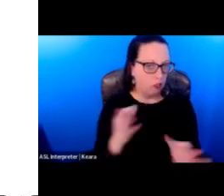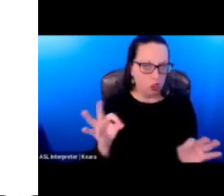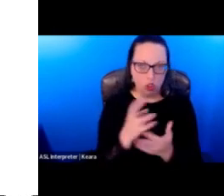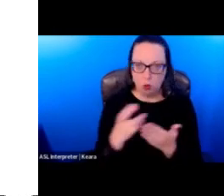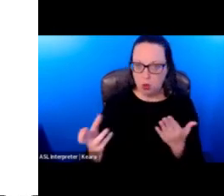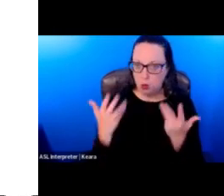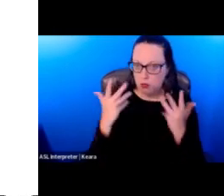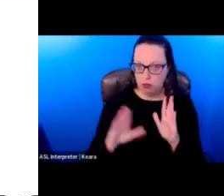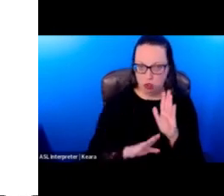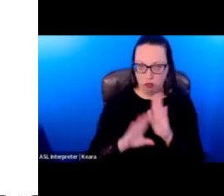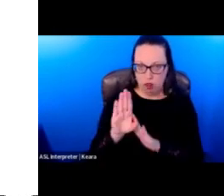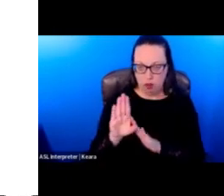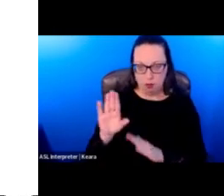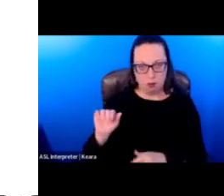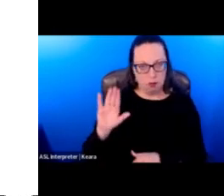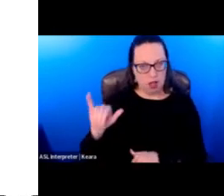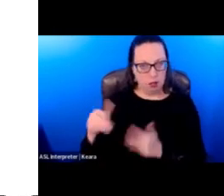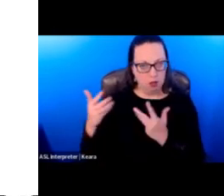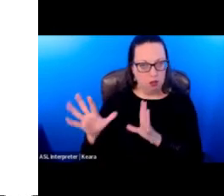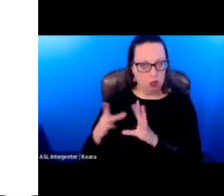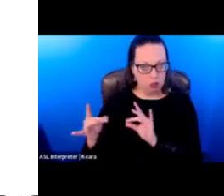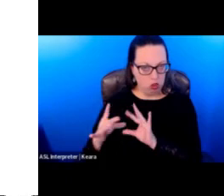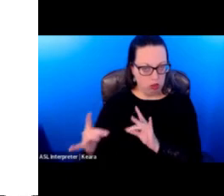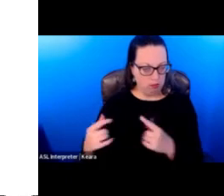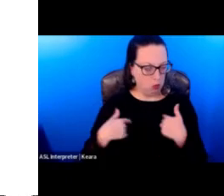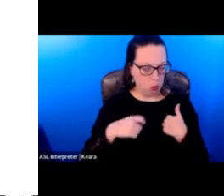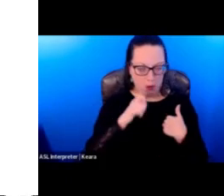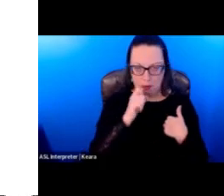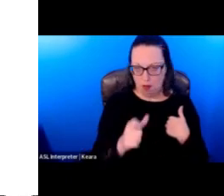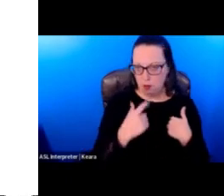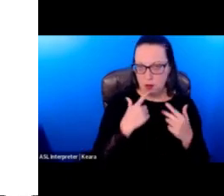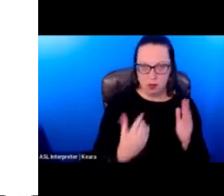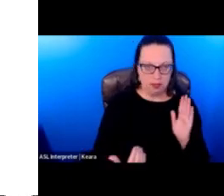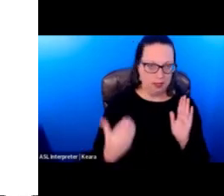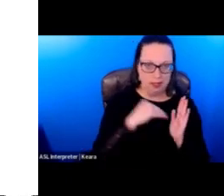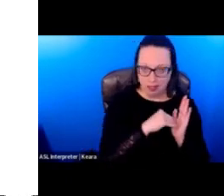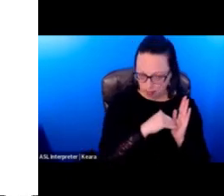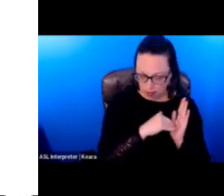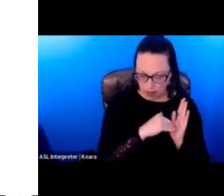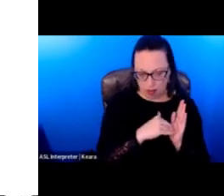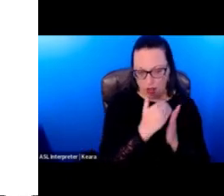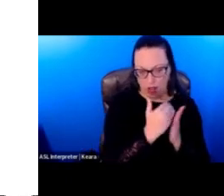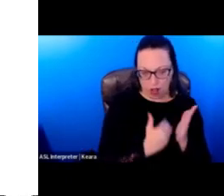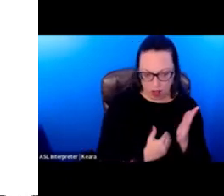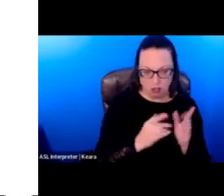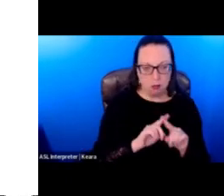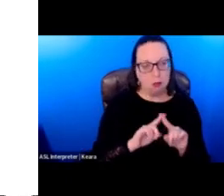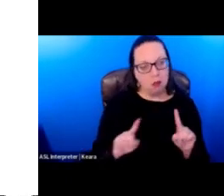Now, you heard me talk about them already. So I'm not going to necessarily just list them but I want to describe how they